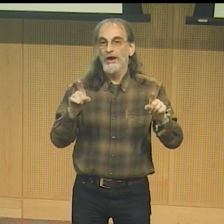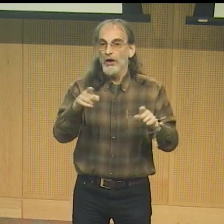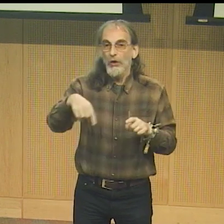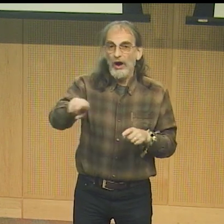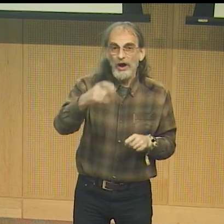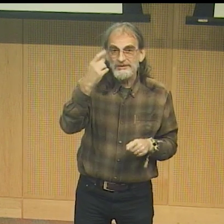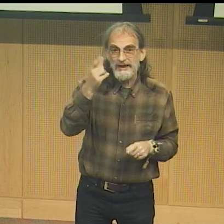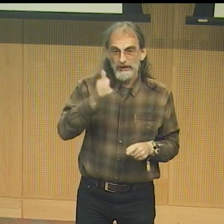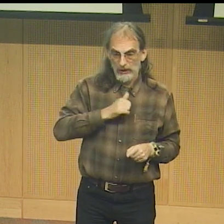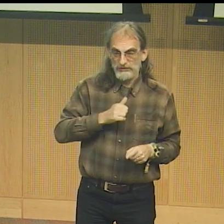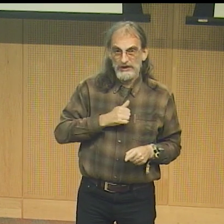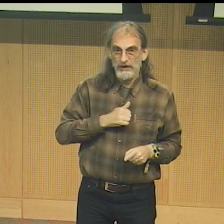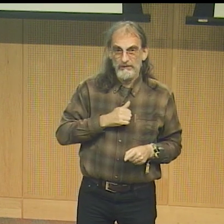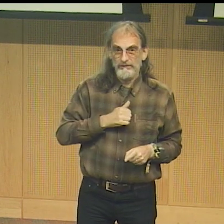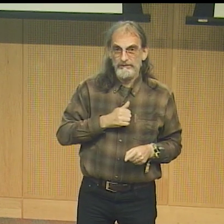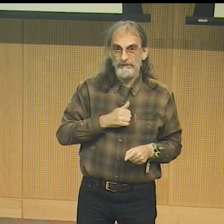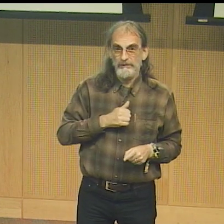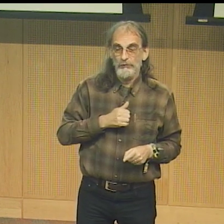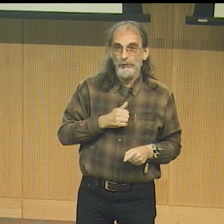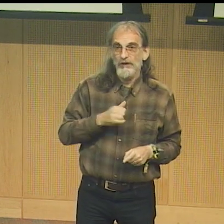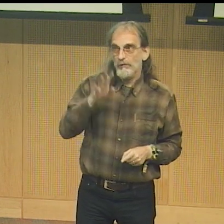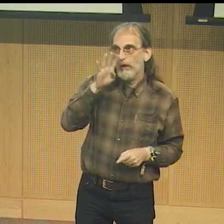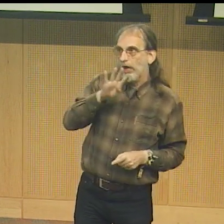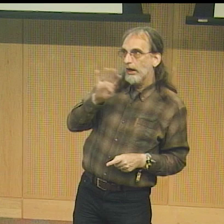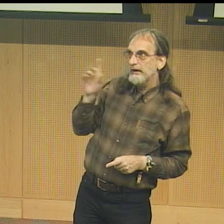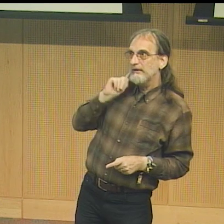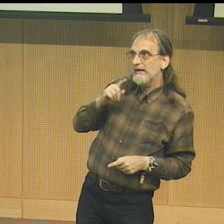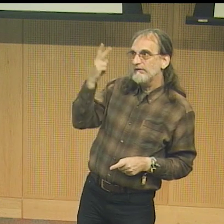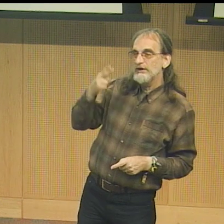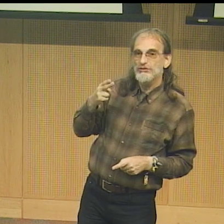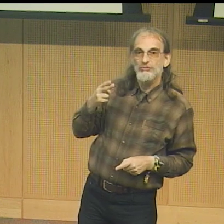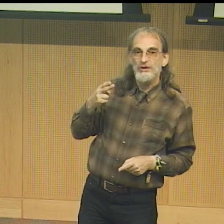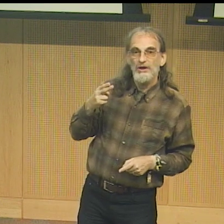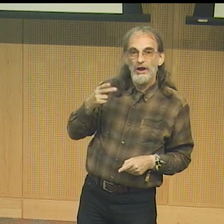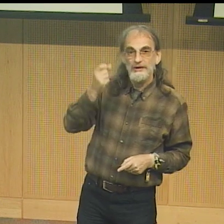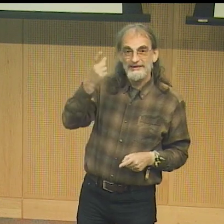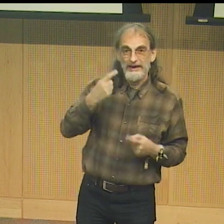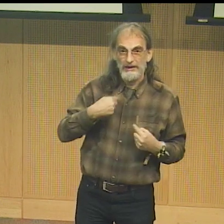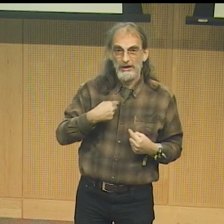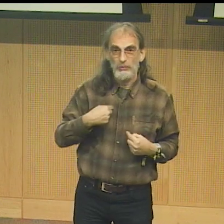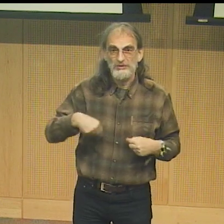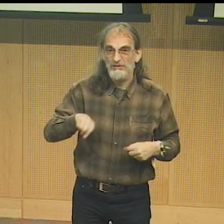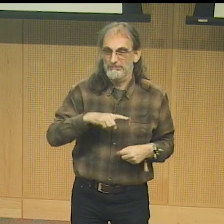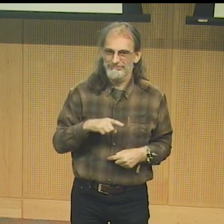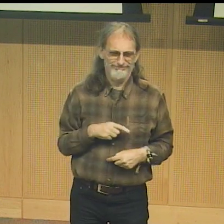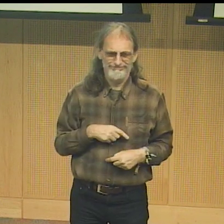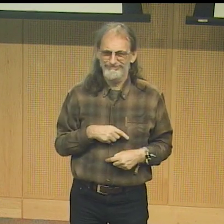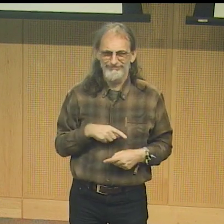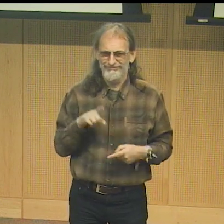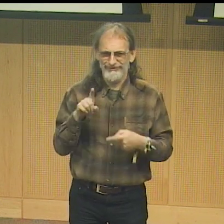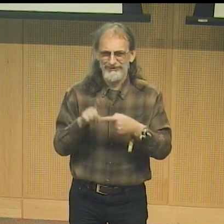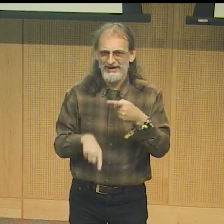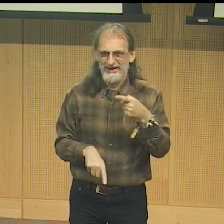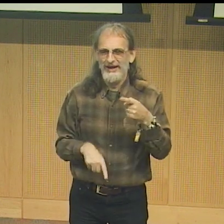If we don't have an understanding of our Deaf history, there's no way that we can have an understanding of ourselves as Deaf individuals, because we are